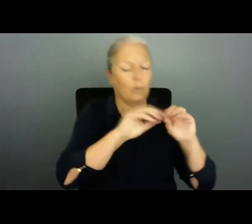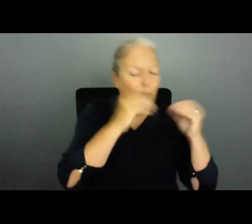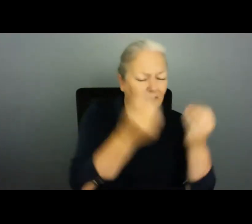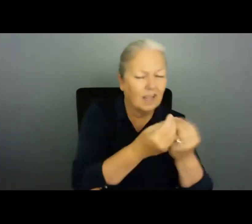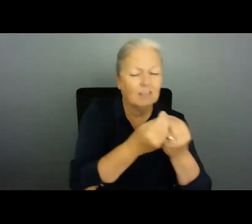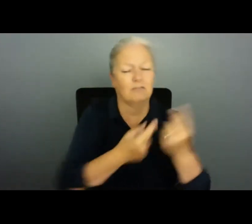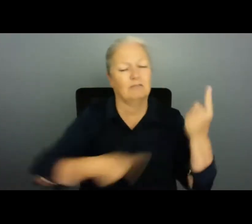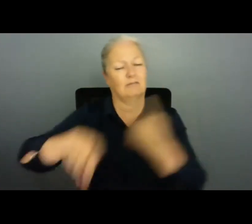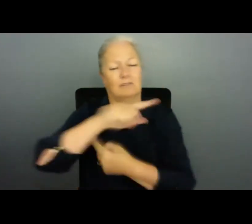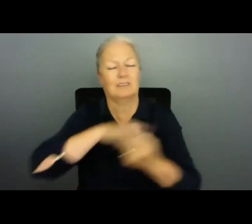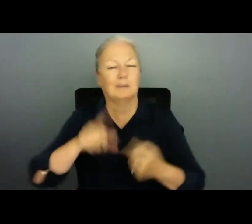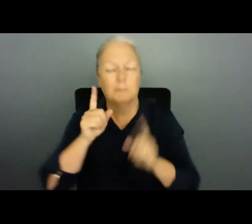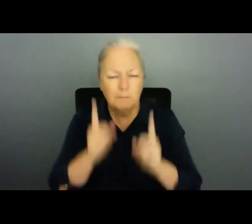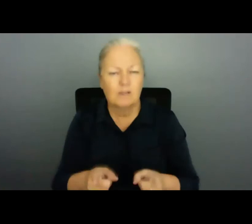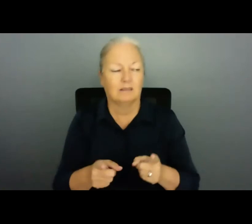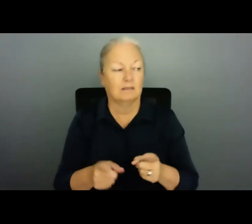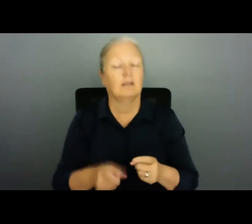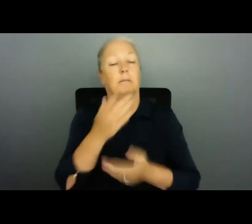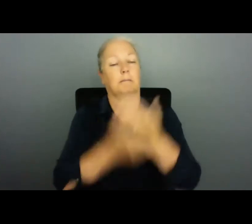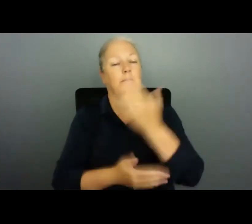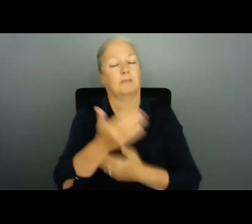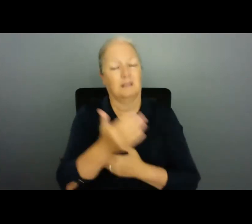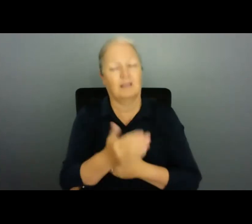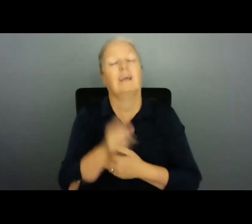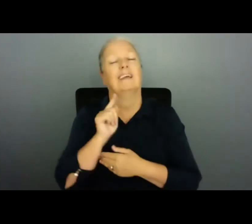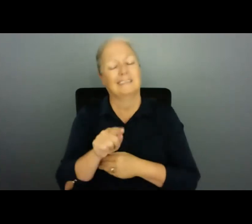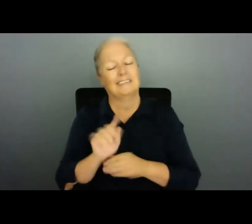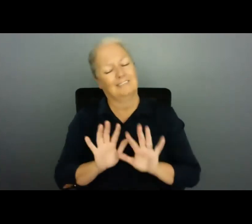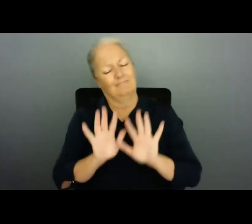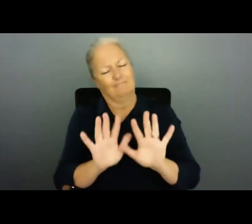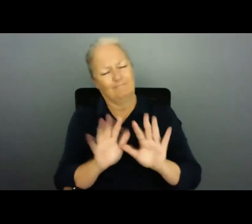with disabilities to be heard and to fulfill the promise of leaving no one behind thank you